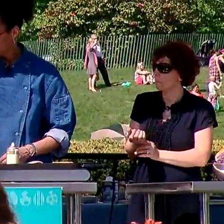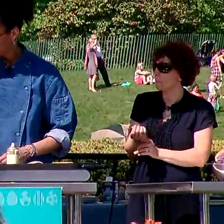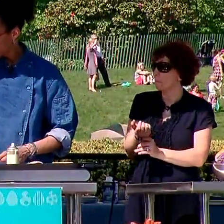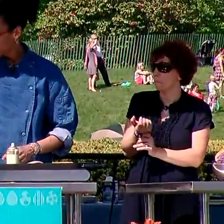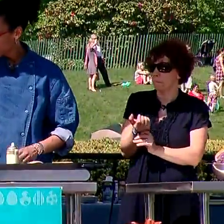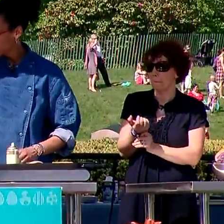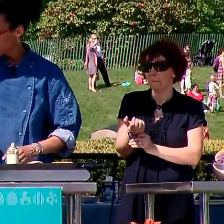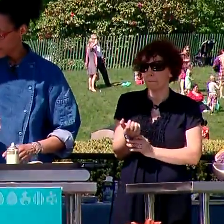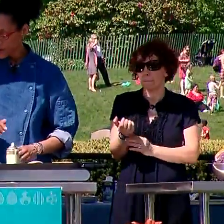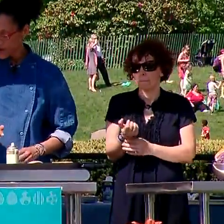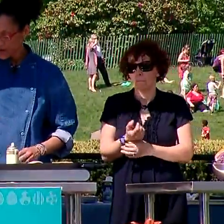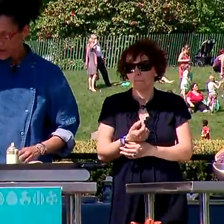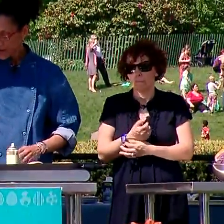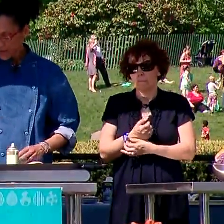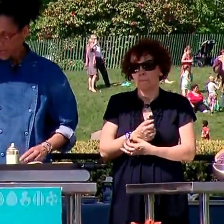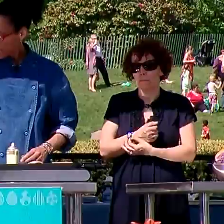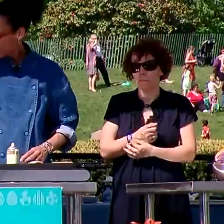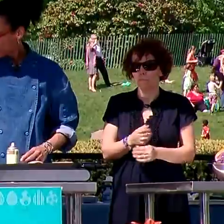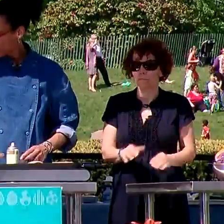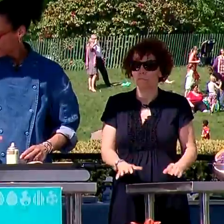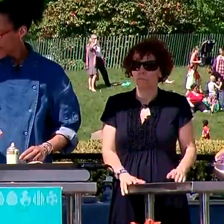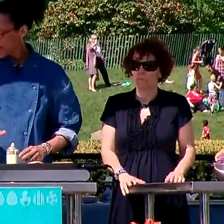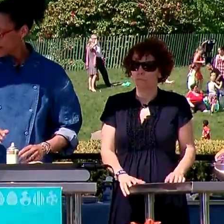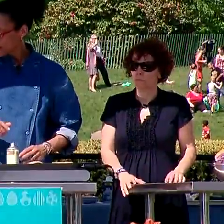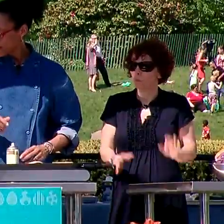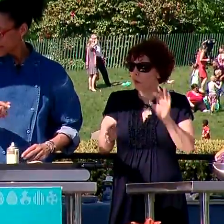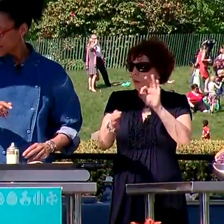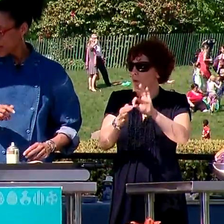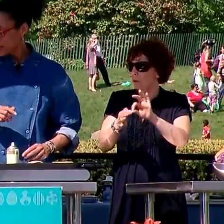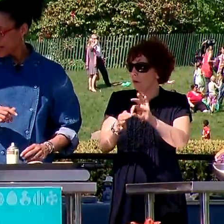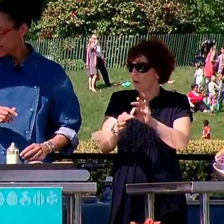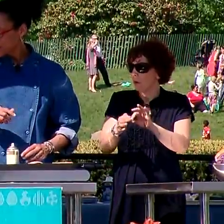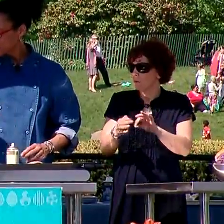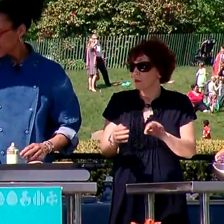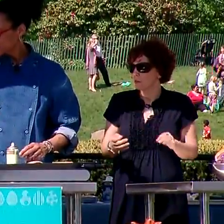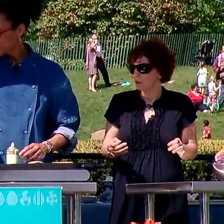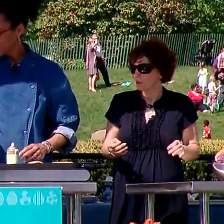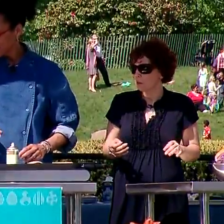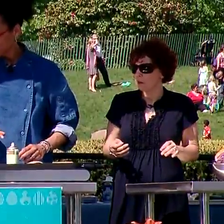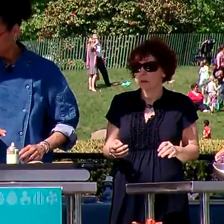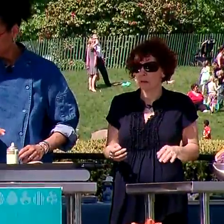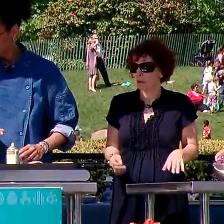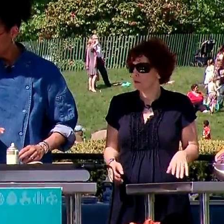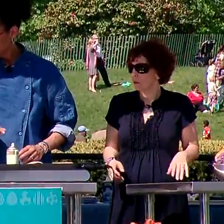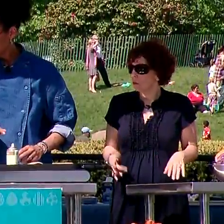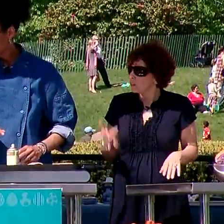And then put your filling down and mix it all up. Did you taste your filling? Child: No.